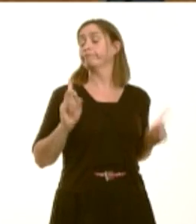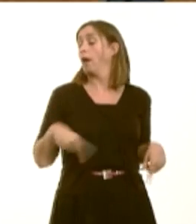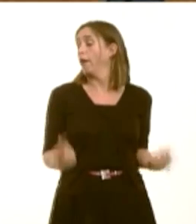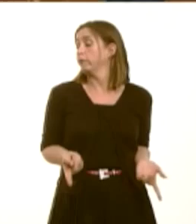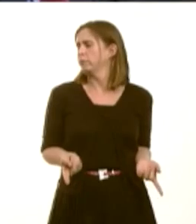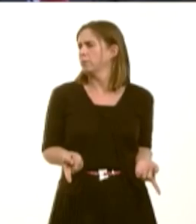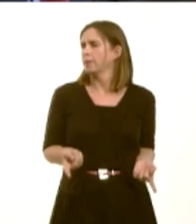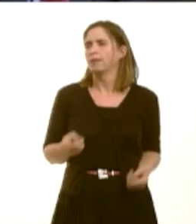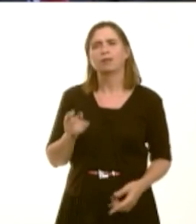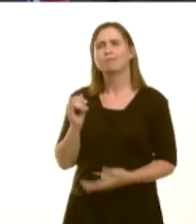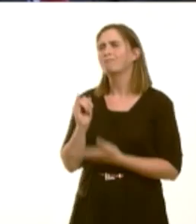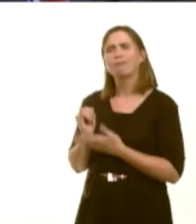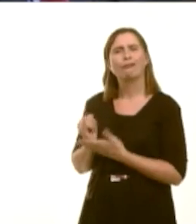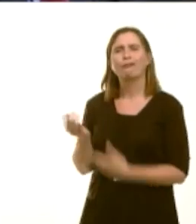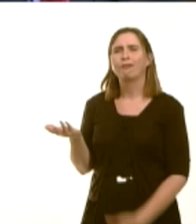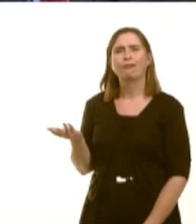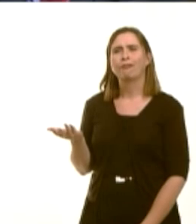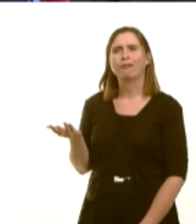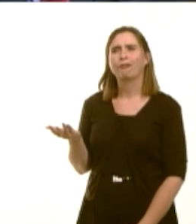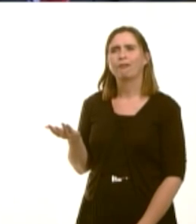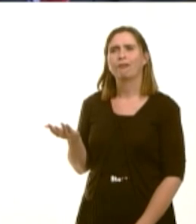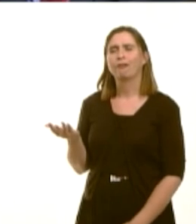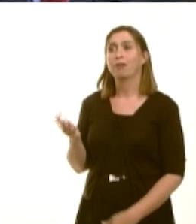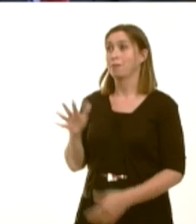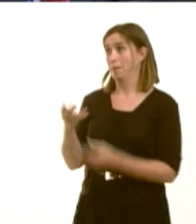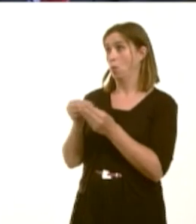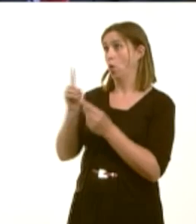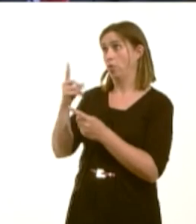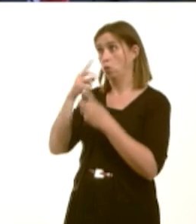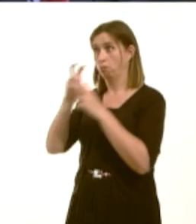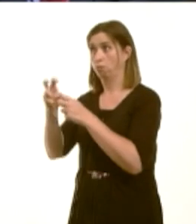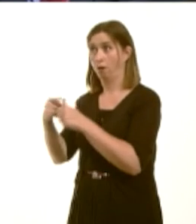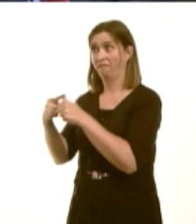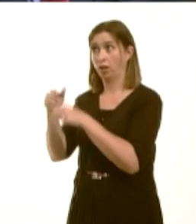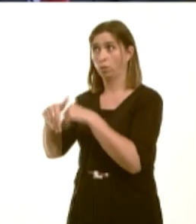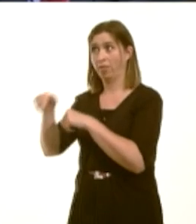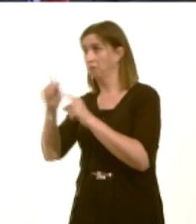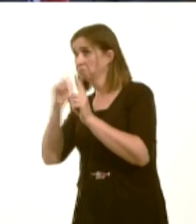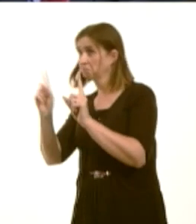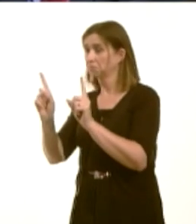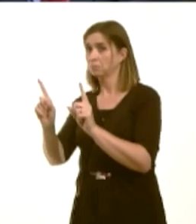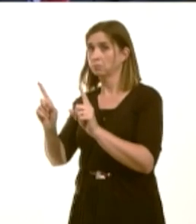Youíre seeking advice, I see, from somebody. That wouldnít be right, because, of course,